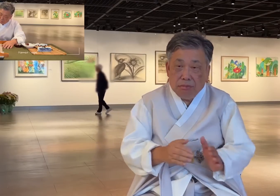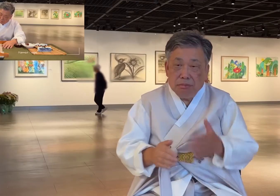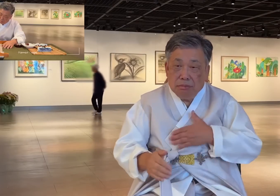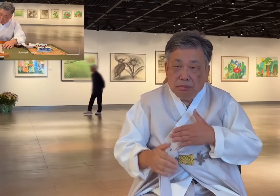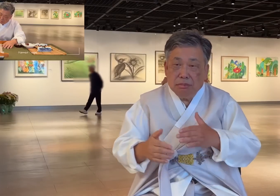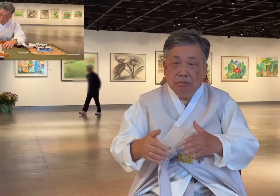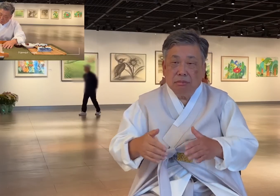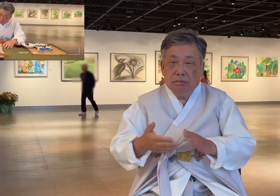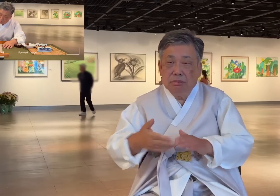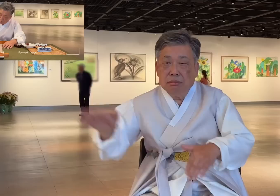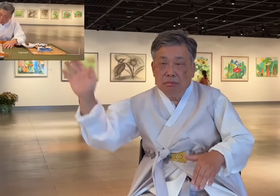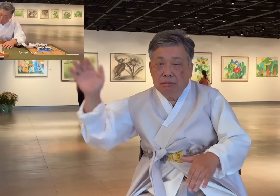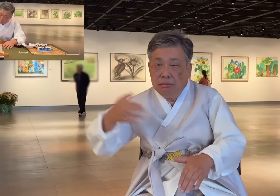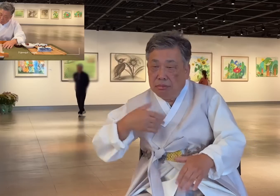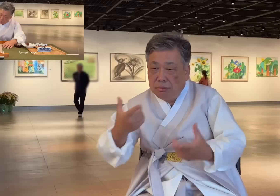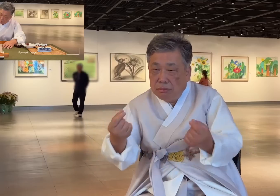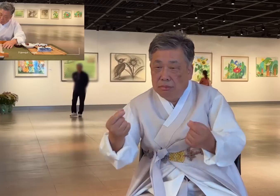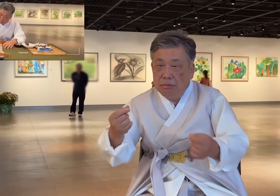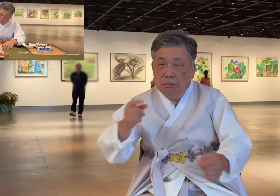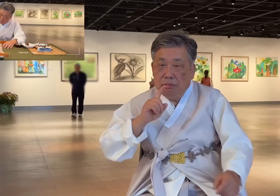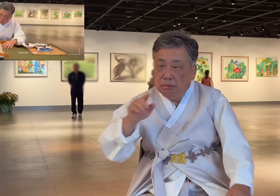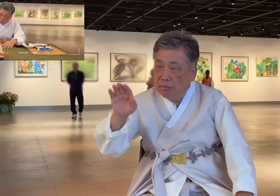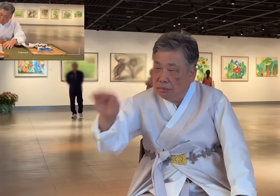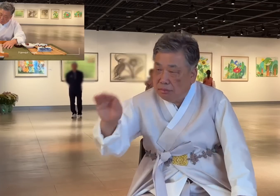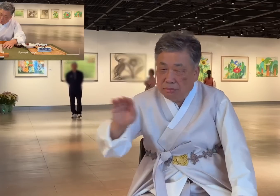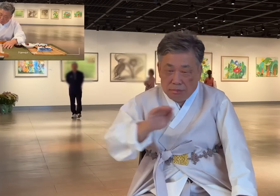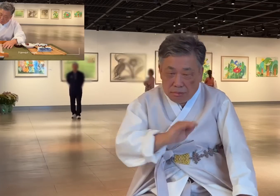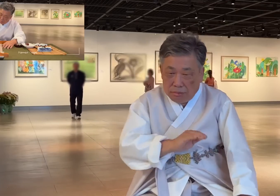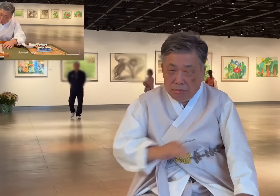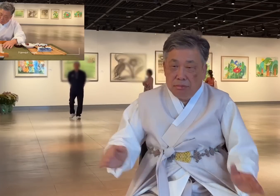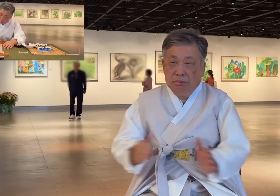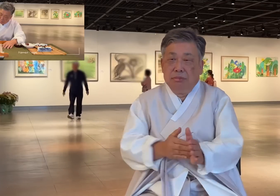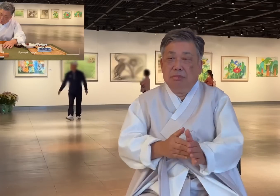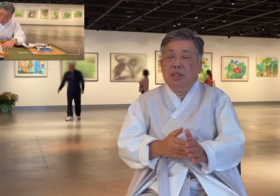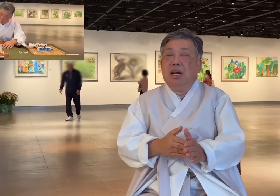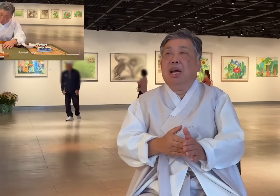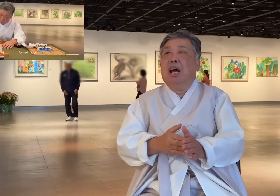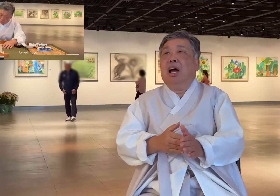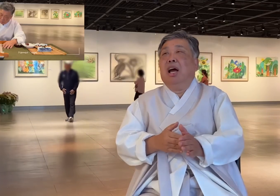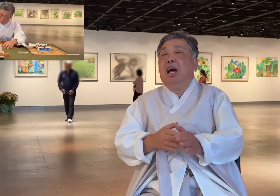I went home and did as the teacher told me.